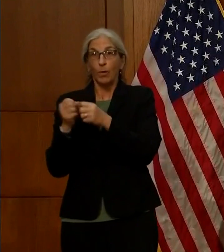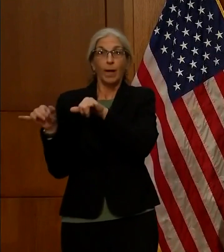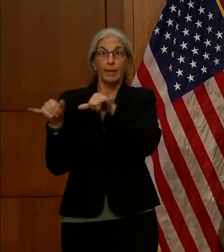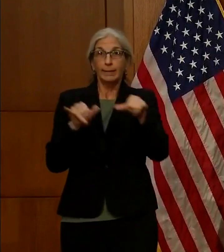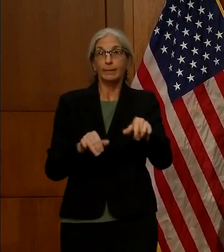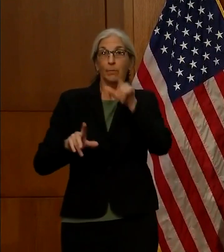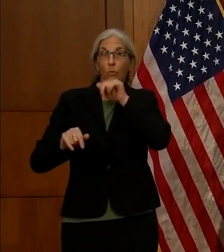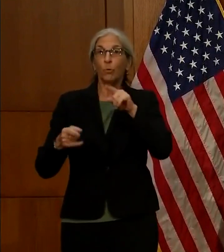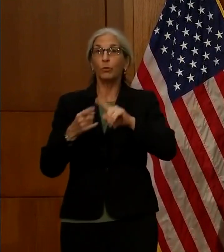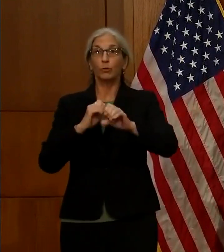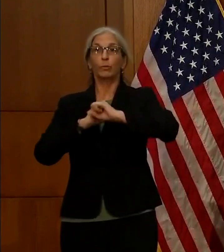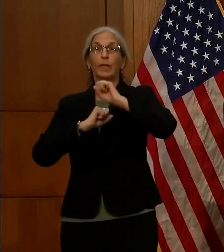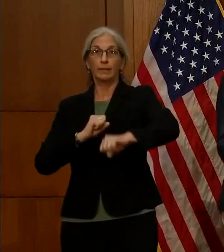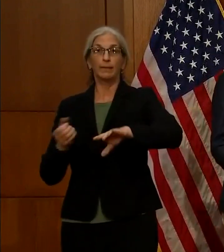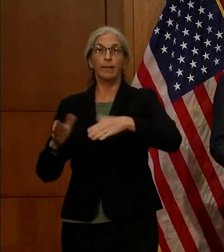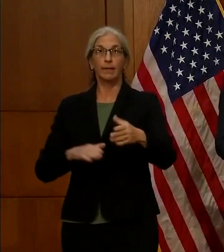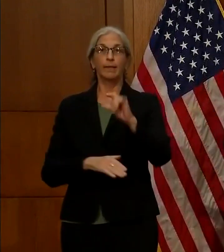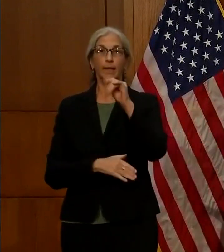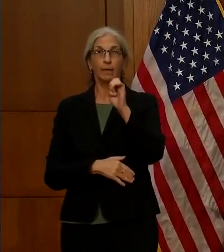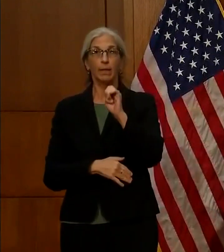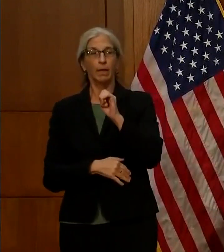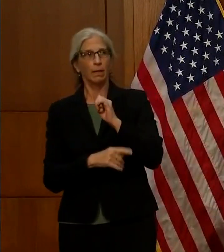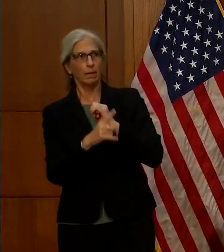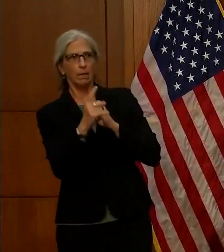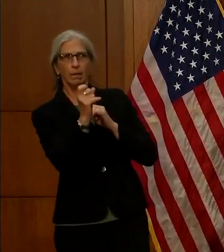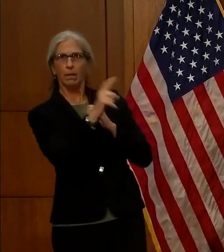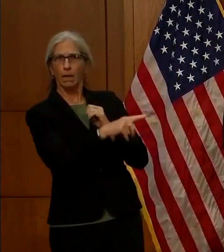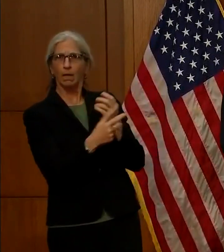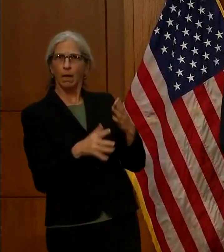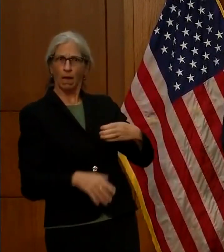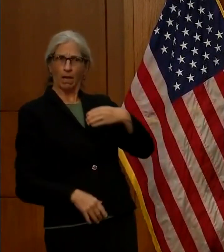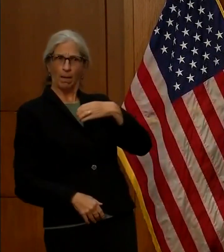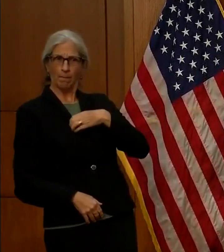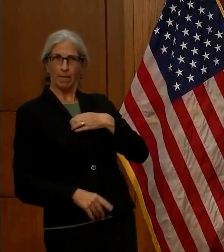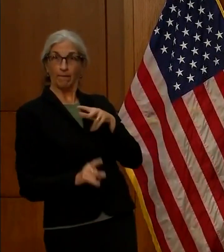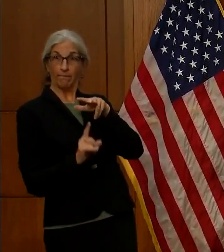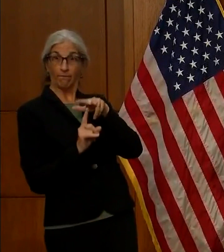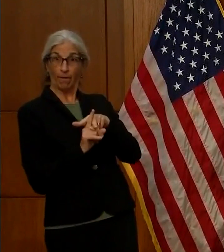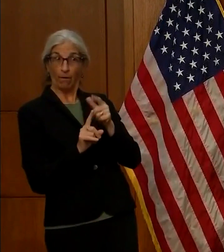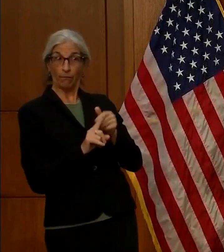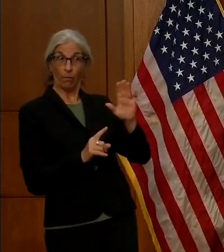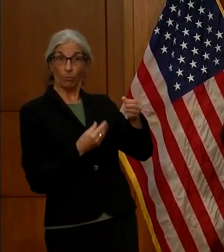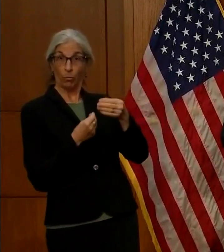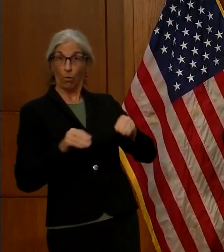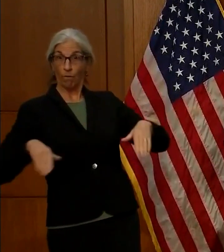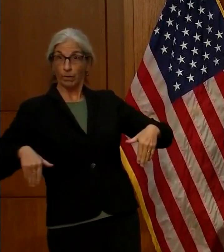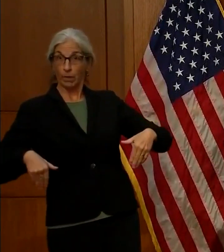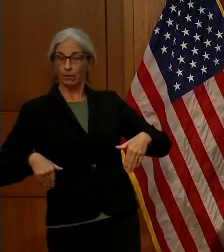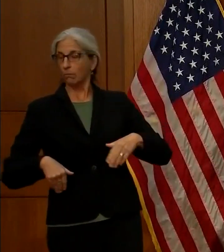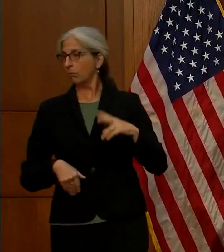SUPPORT OF. OTHER SOME ORDER IN